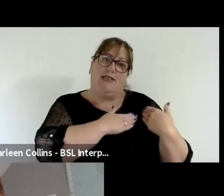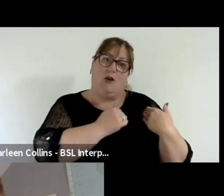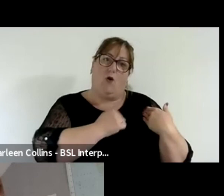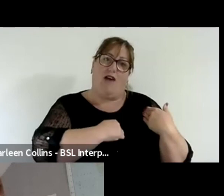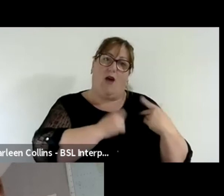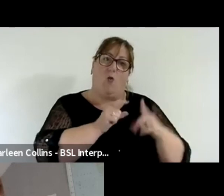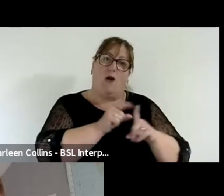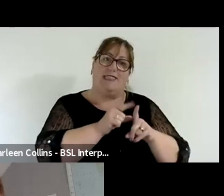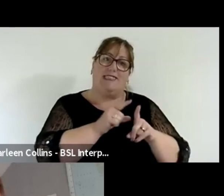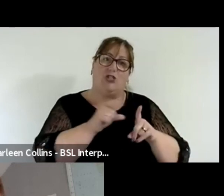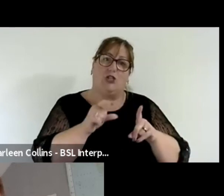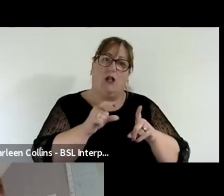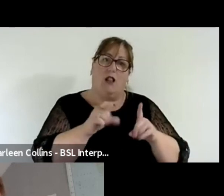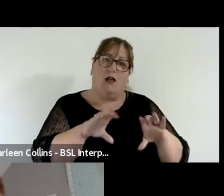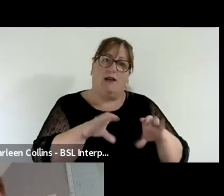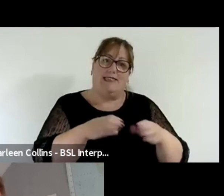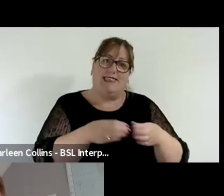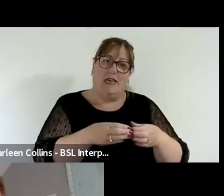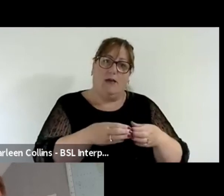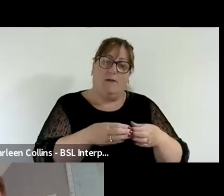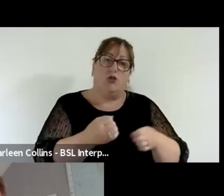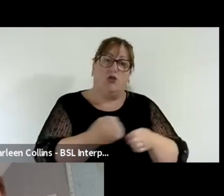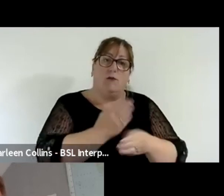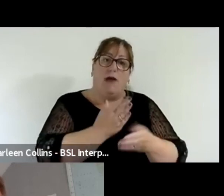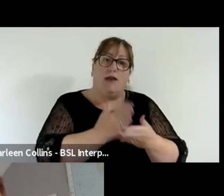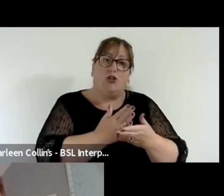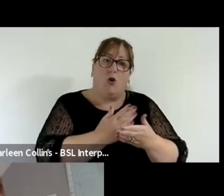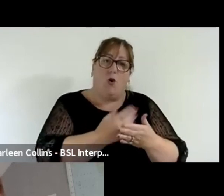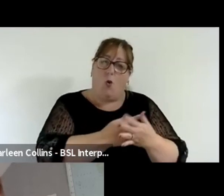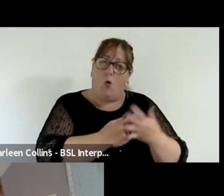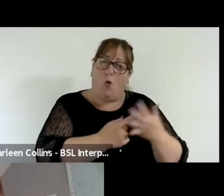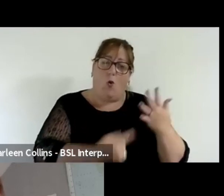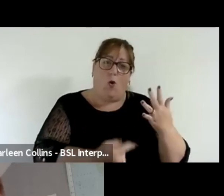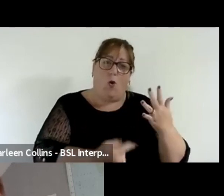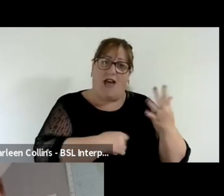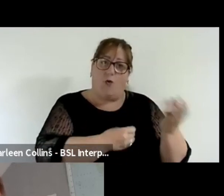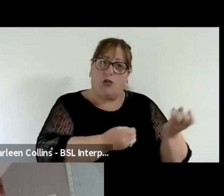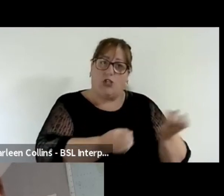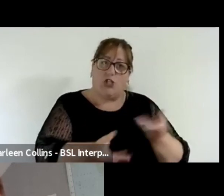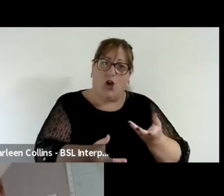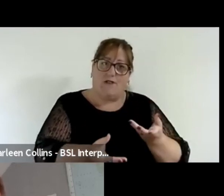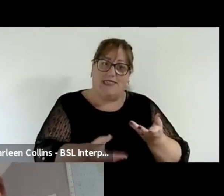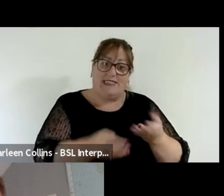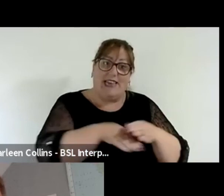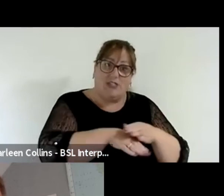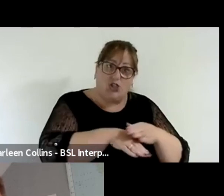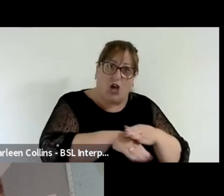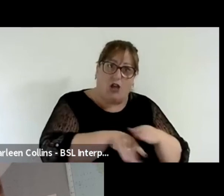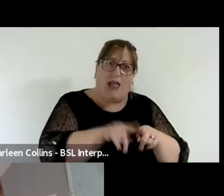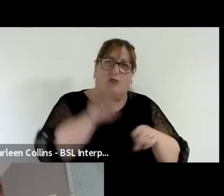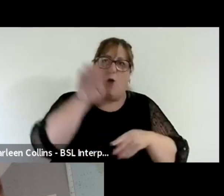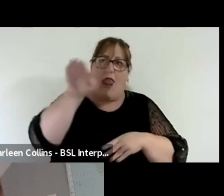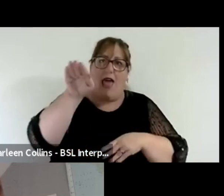That more user centred design approach is where central government want to be but certainly as well HMRC.